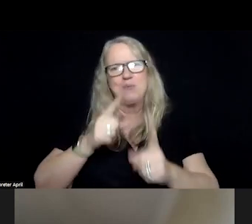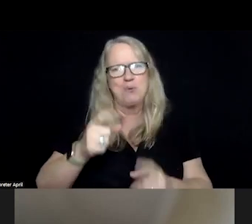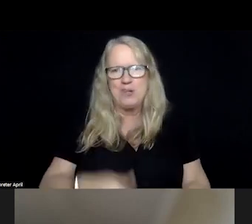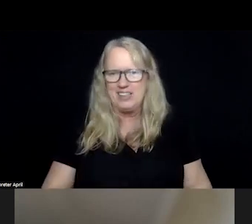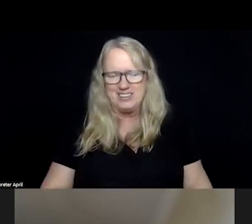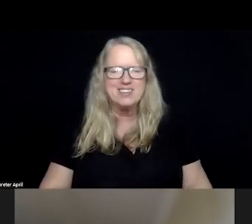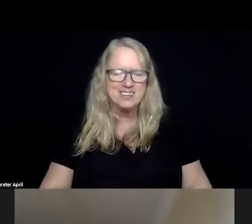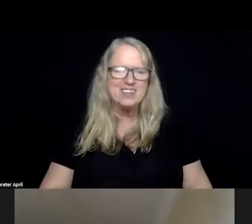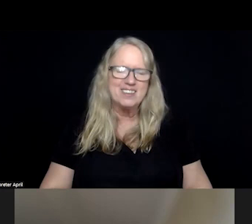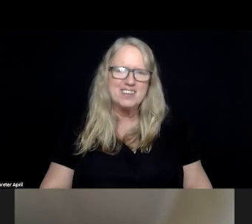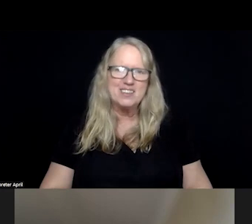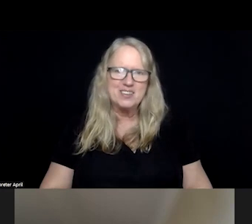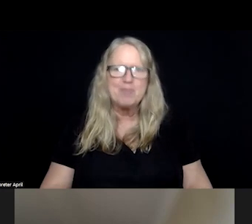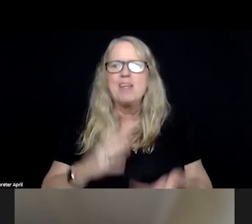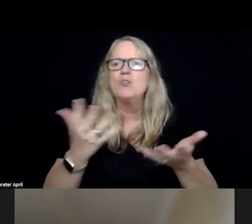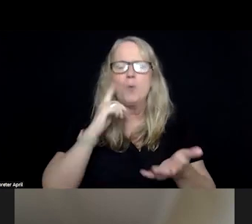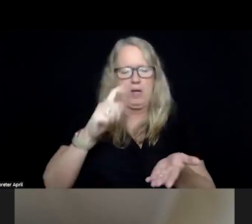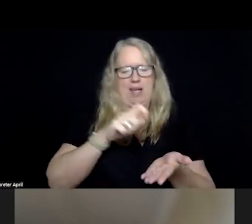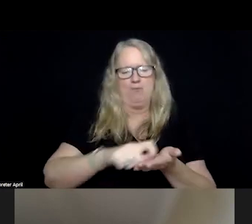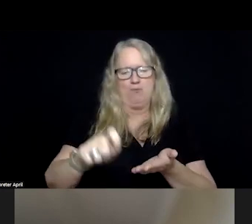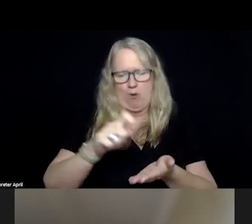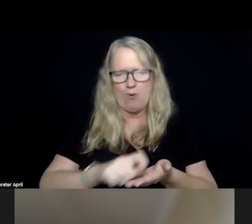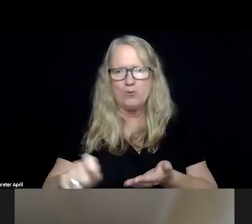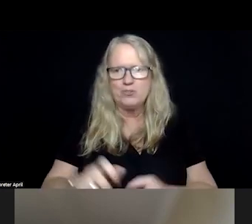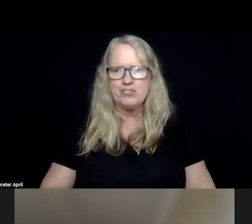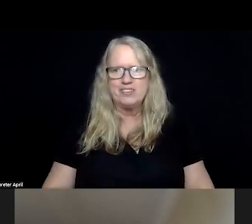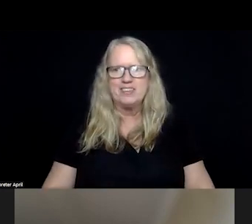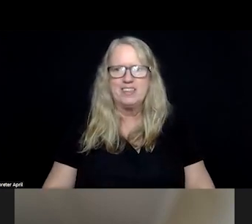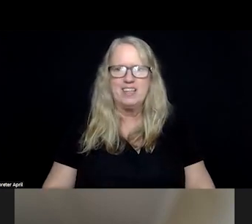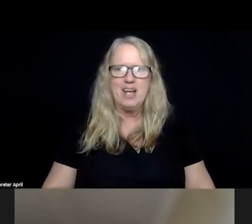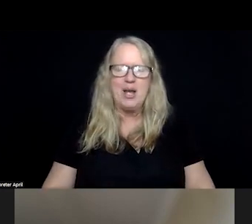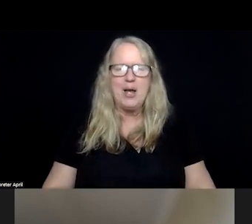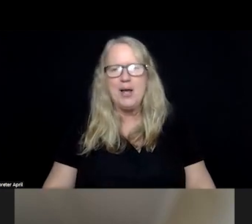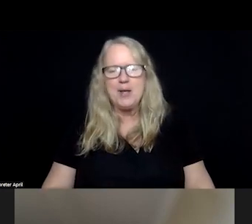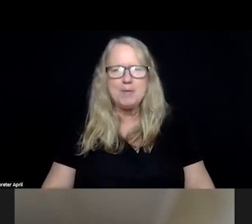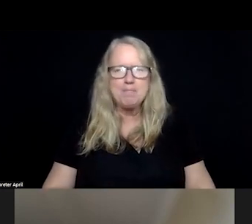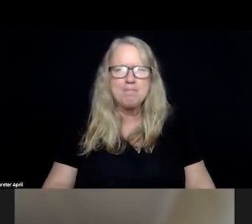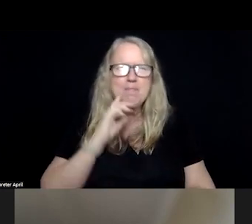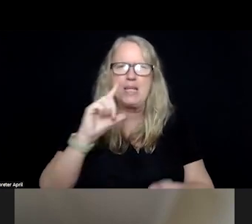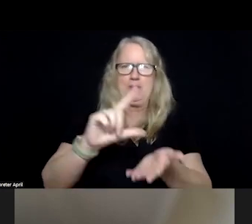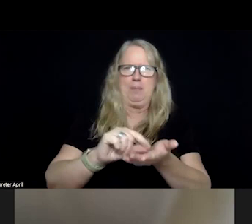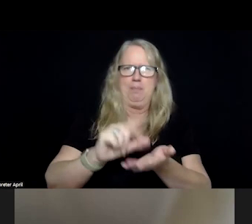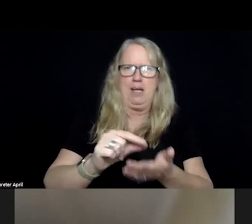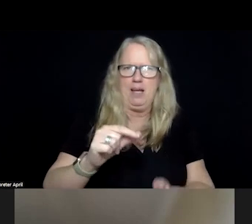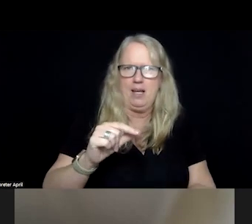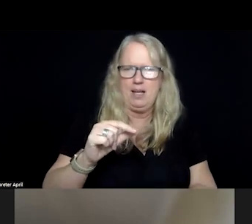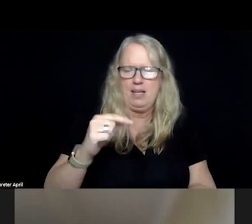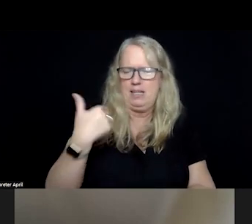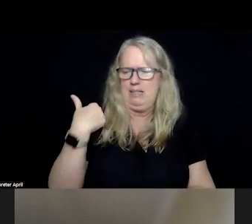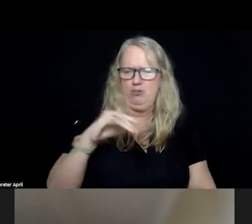SO WHAT I WROTE -- IT WAS PUBLISHED IN MID JULY AND IT IS A PAPER